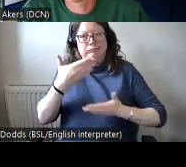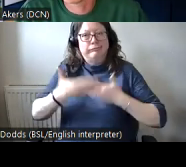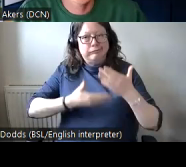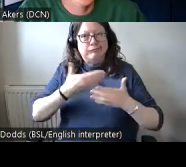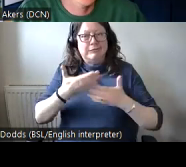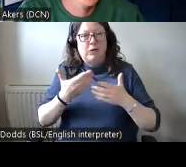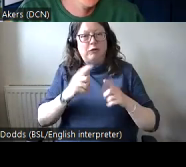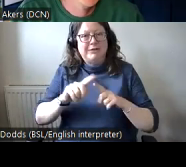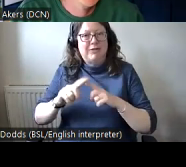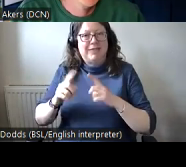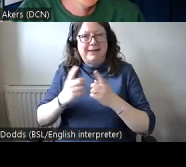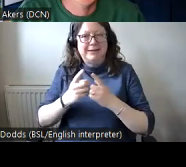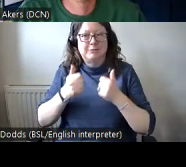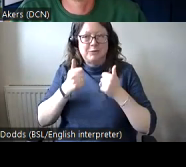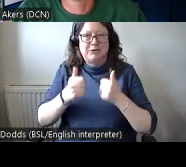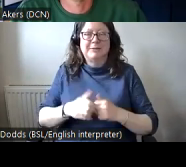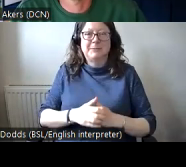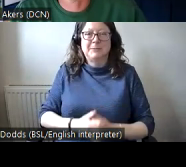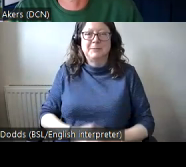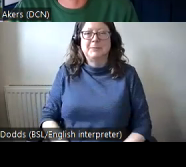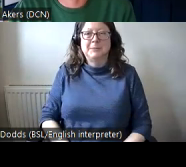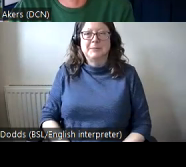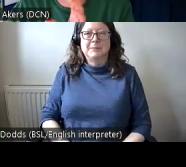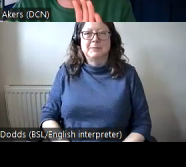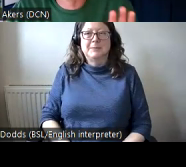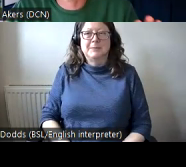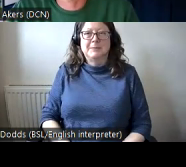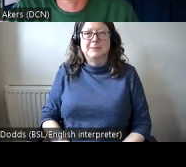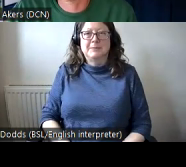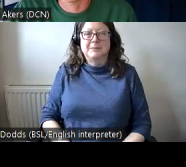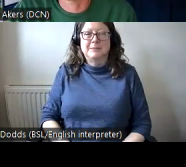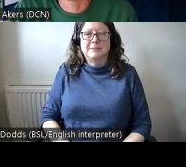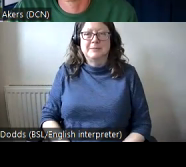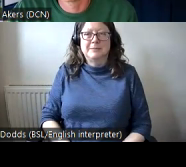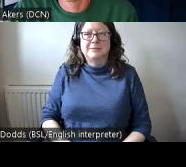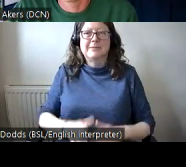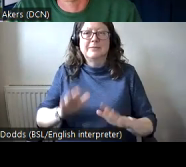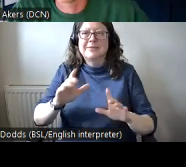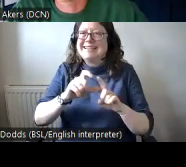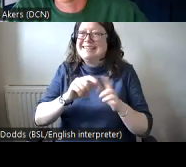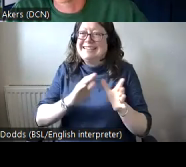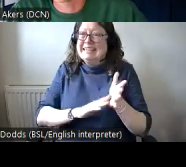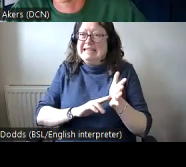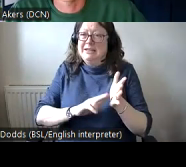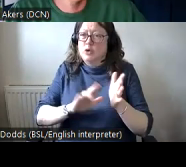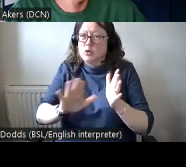Here we go. We'll share a link. Dean, don't share the link yet. Oh, he's already shared it.